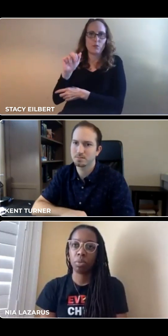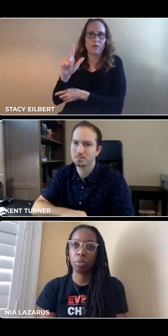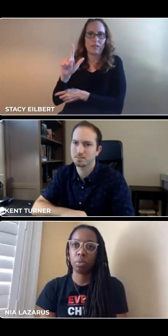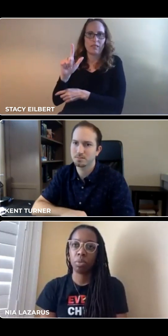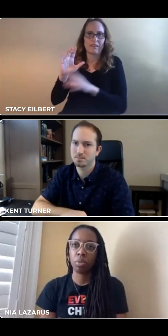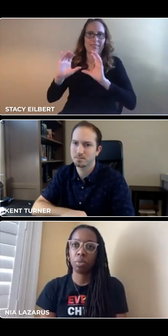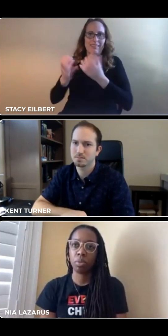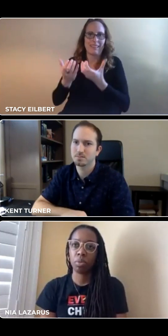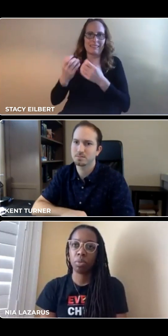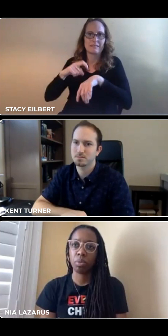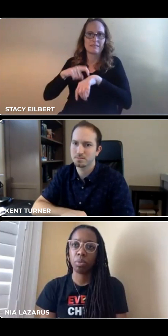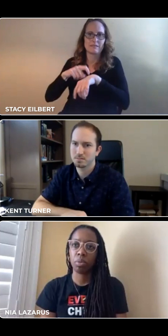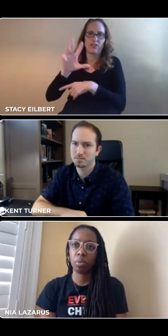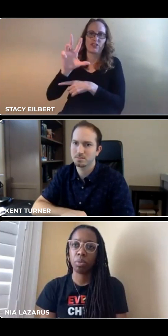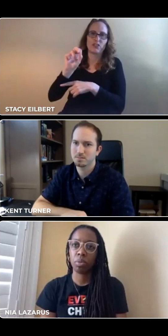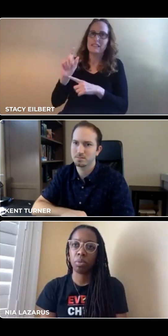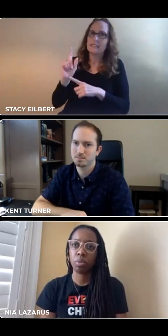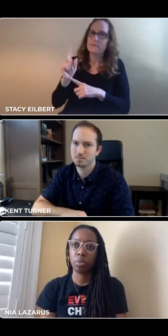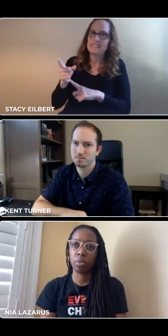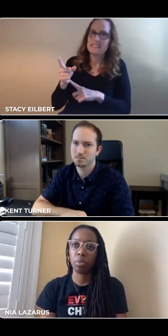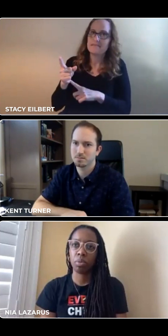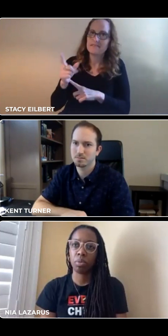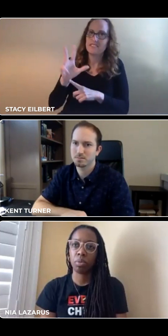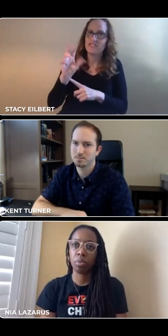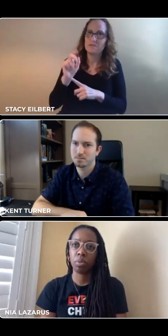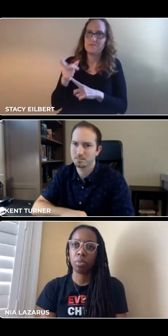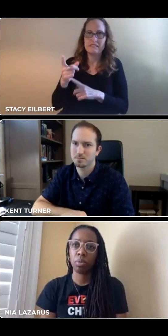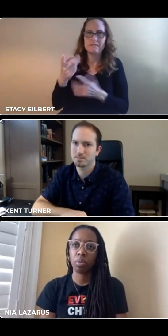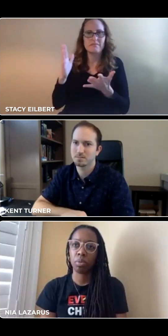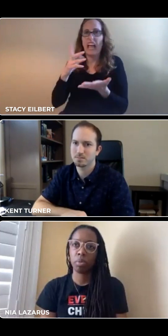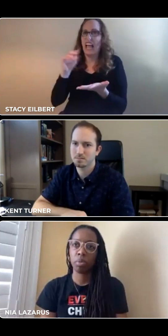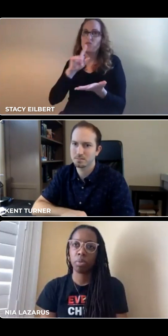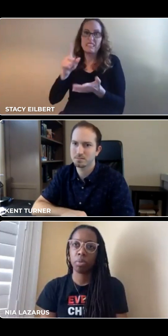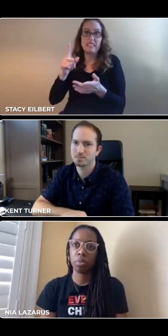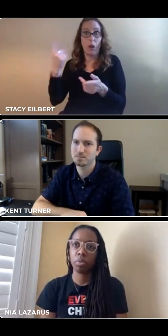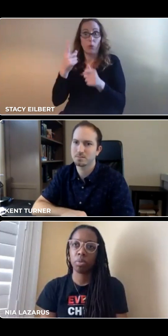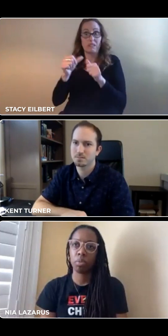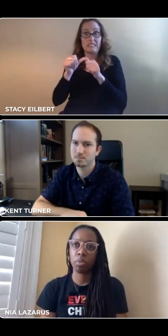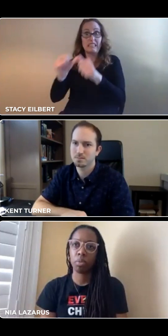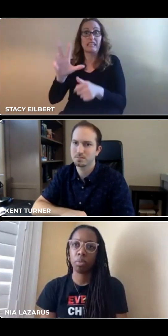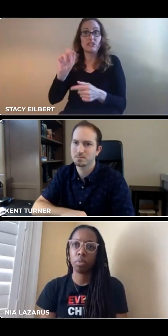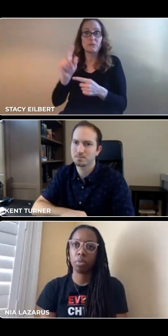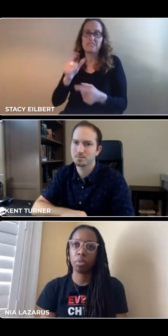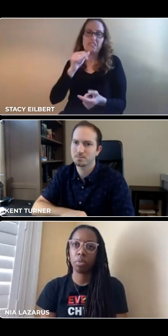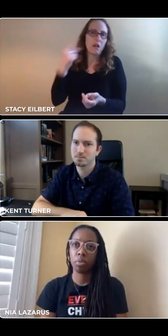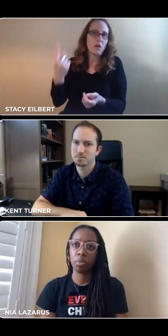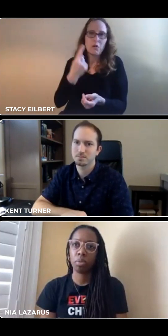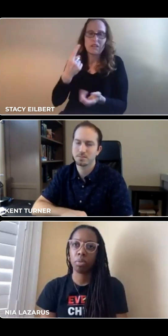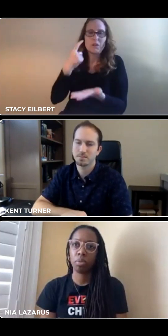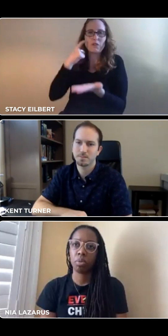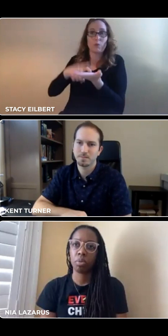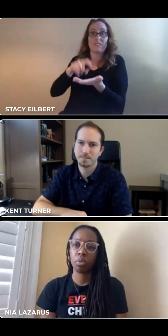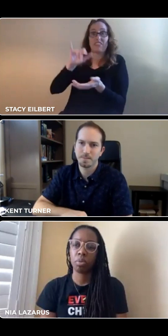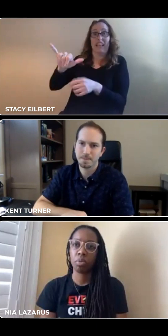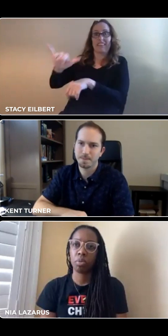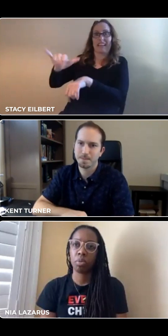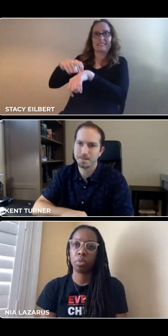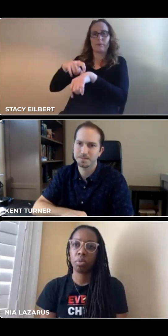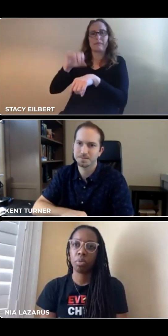hours, and I have a virtual class time of just 30 minutes. It doesn't always last the